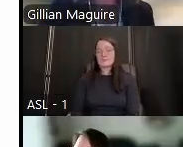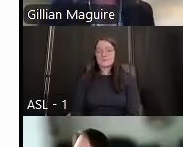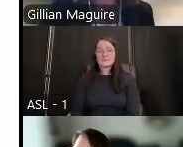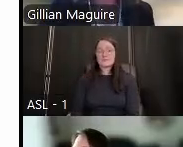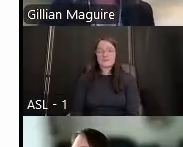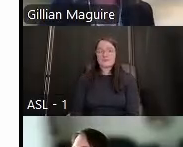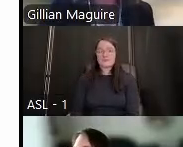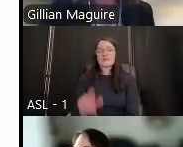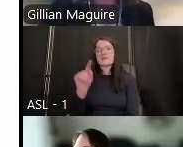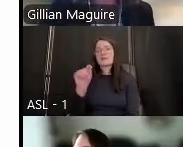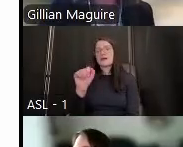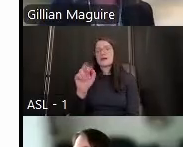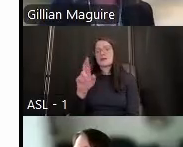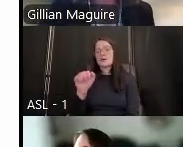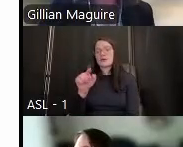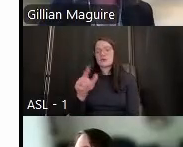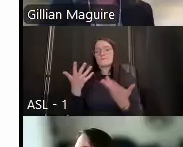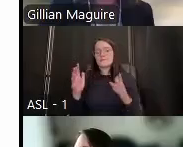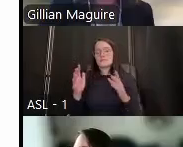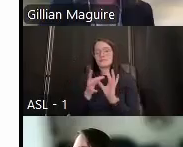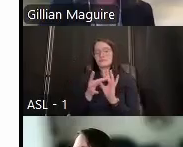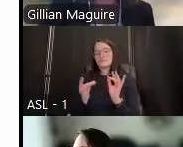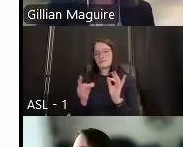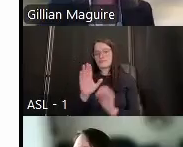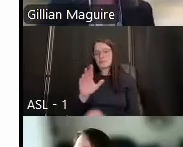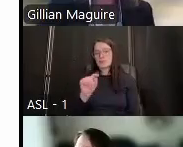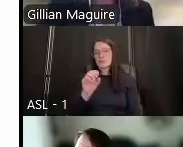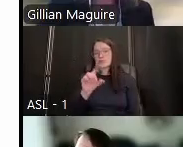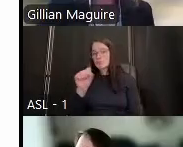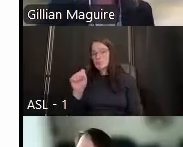about some of the tools and technology that you're using like on your phone,